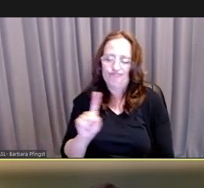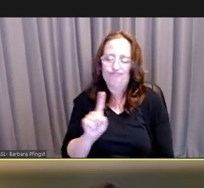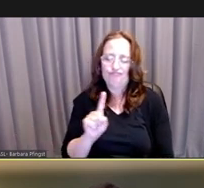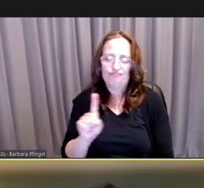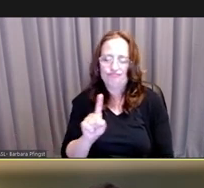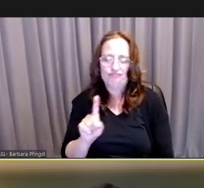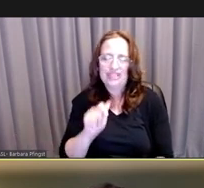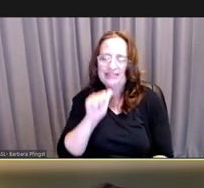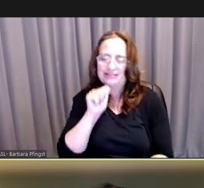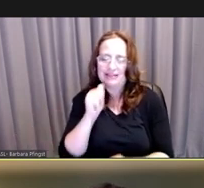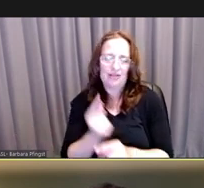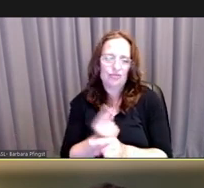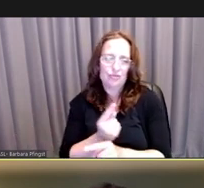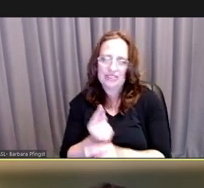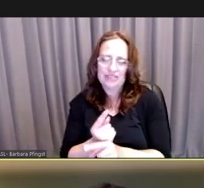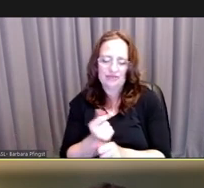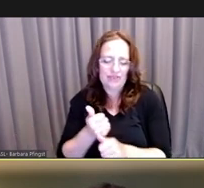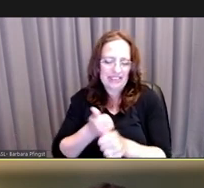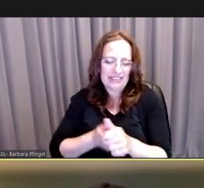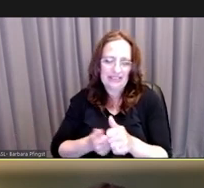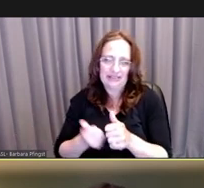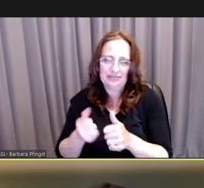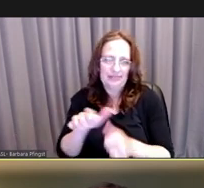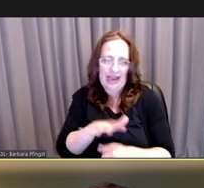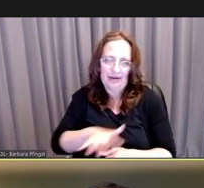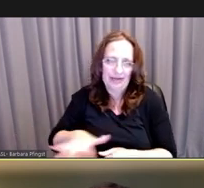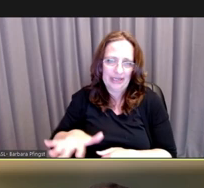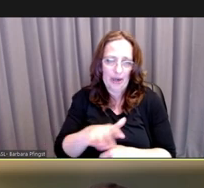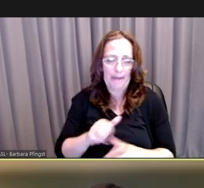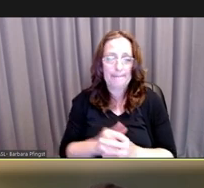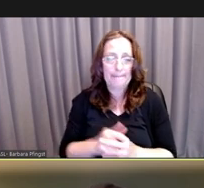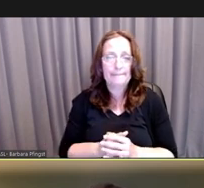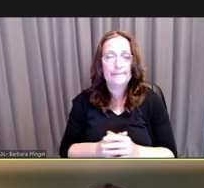some programs where they're doing it, if a child demonstrates hearing loss on a newborn hearing